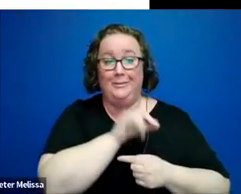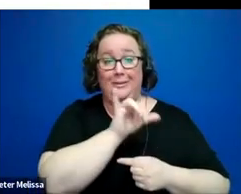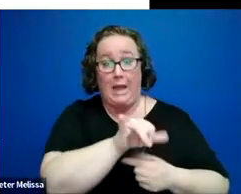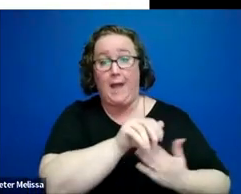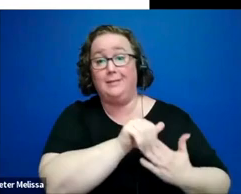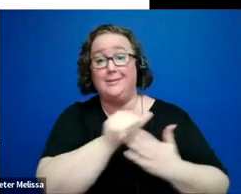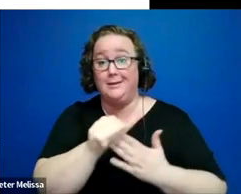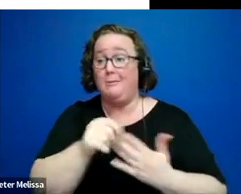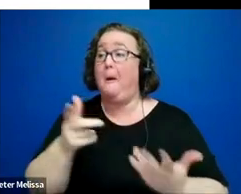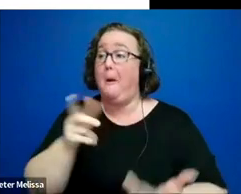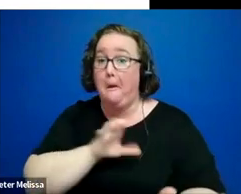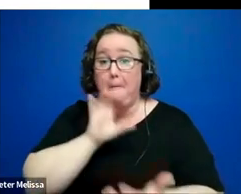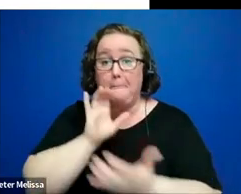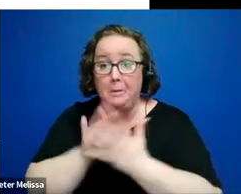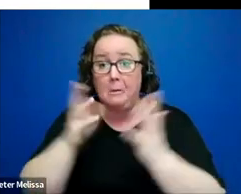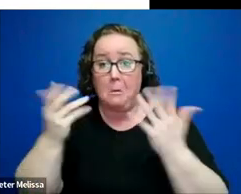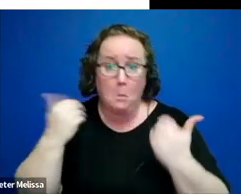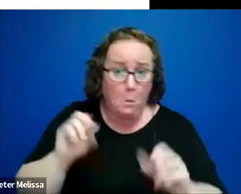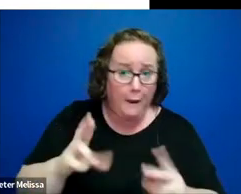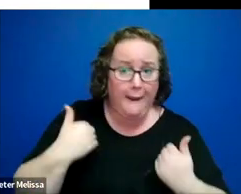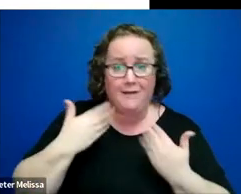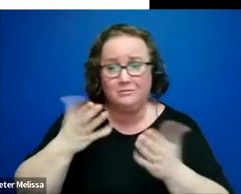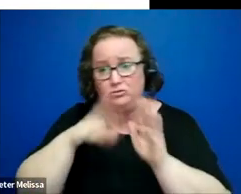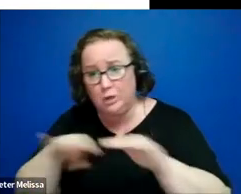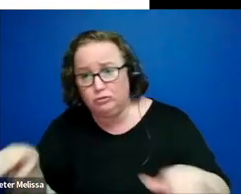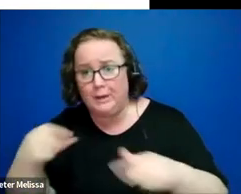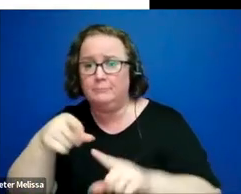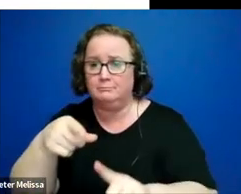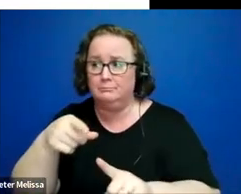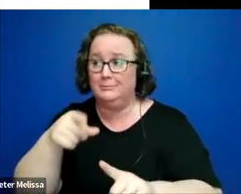child because you're in the community and taking, you know,